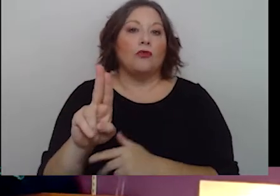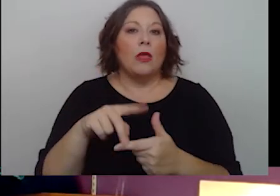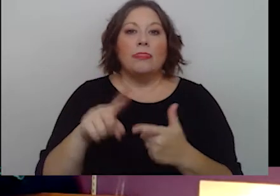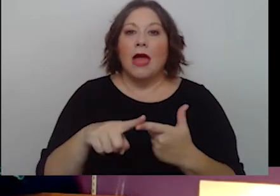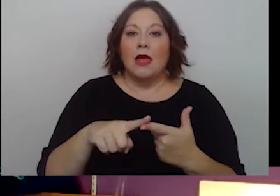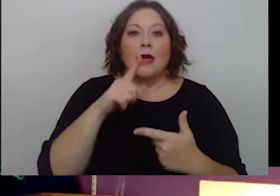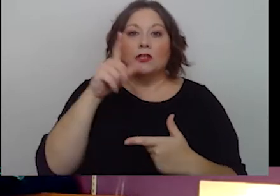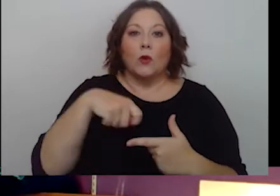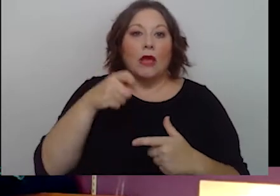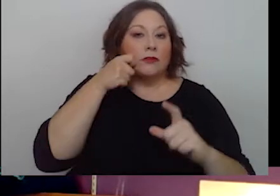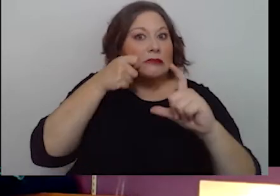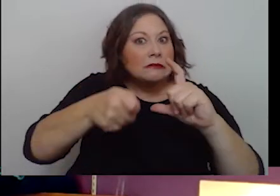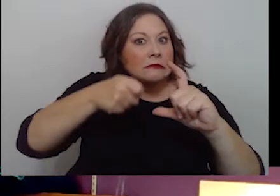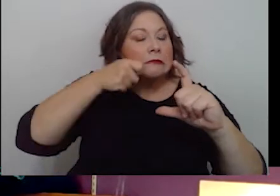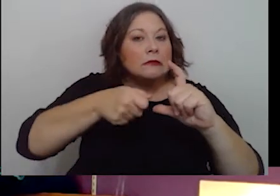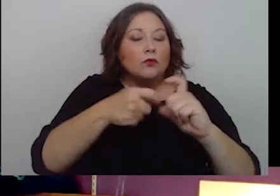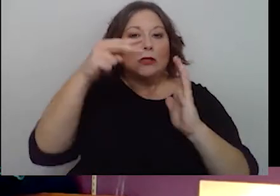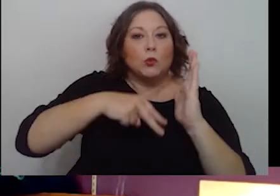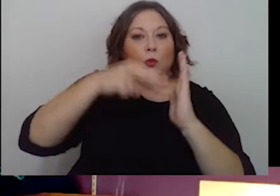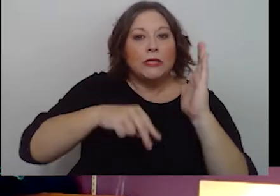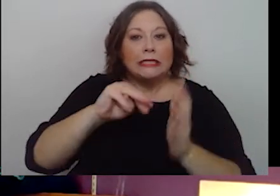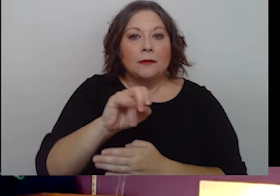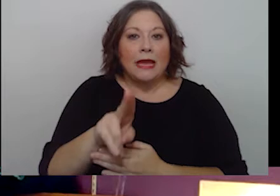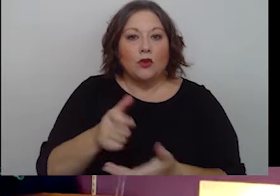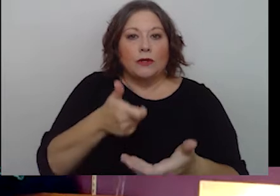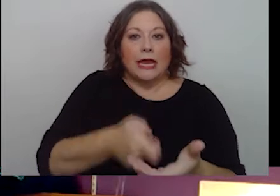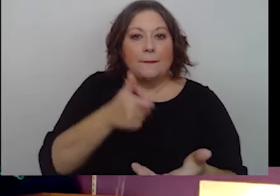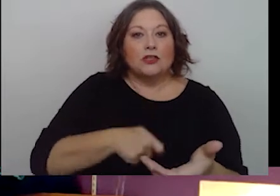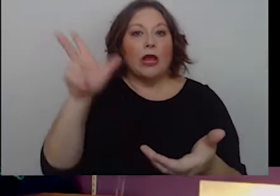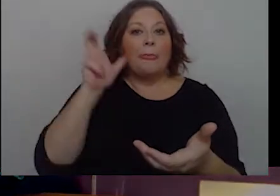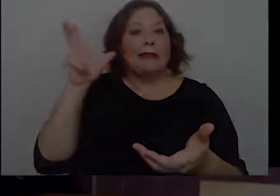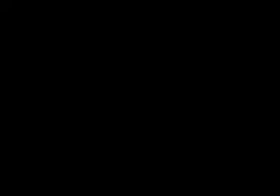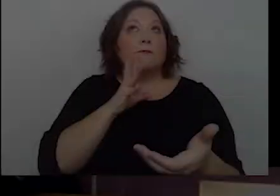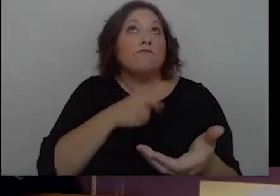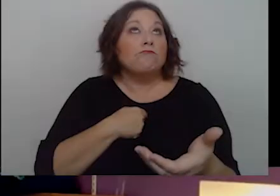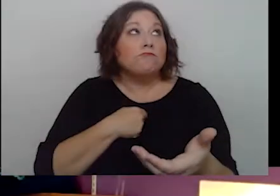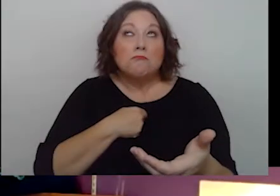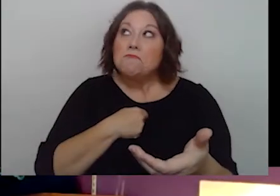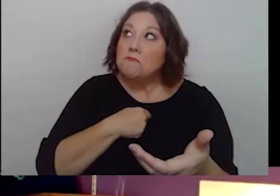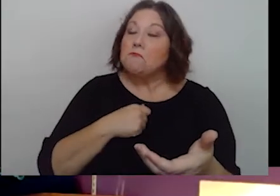to just have my magnifying lens trying to read the menu. It just reads it to me. The final thing I'll show you,